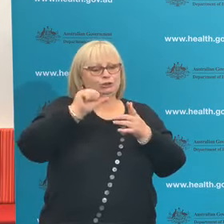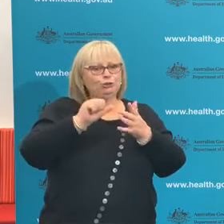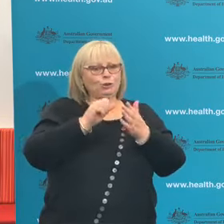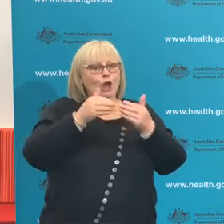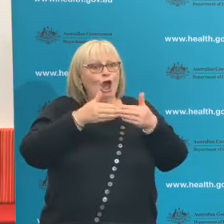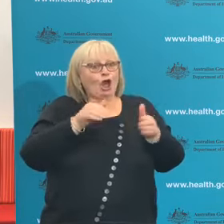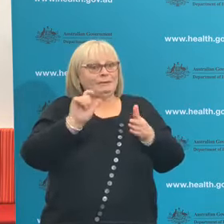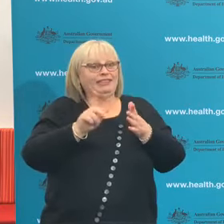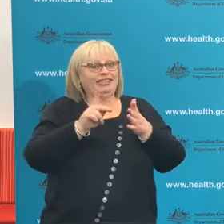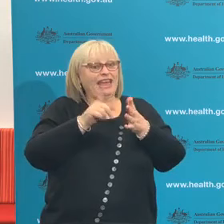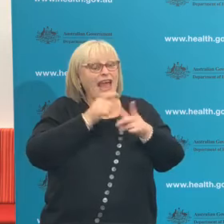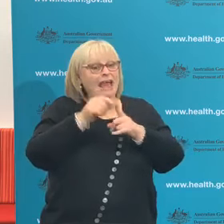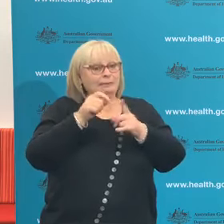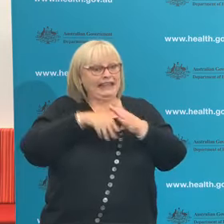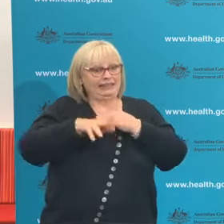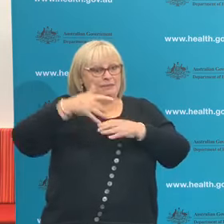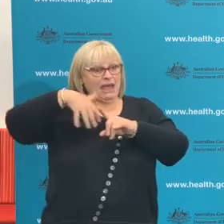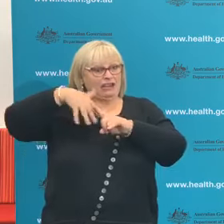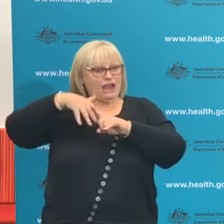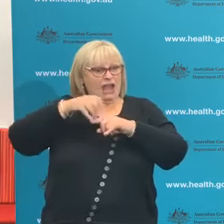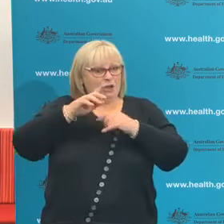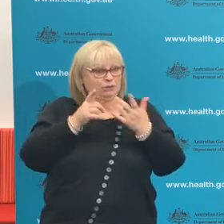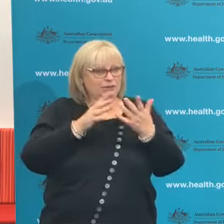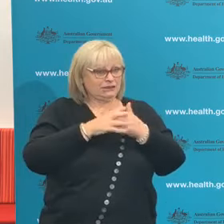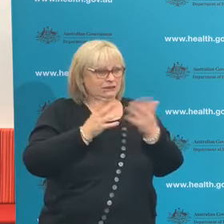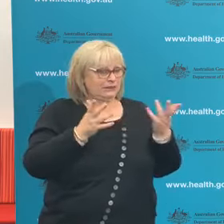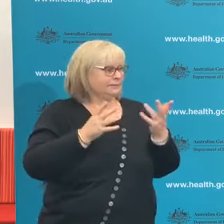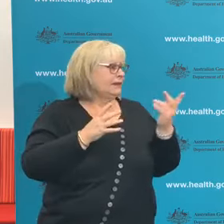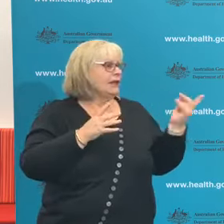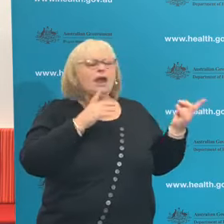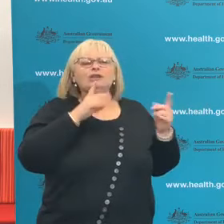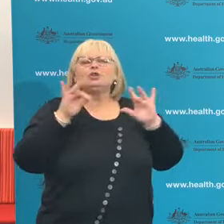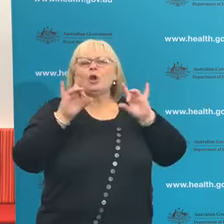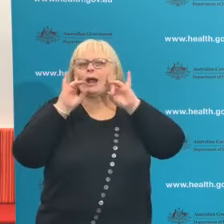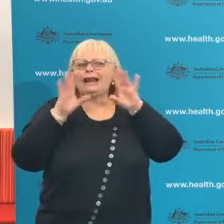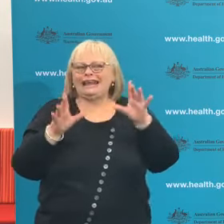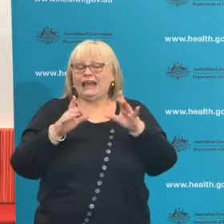It's unclear at this stage, so we're working with Apple and with Google on